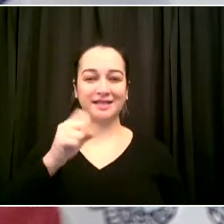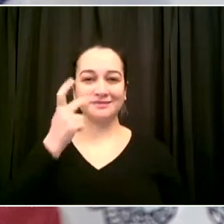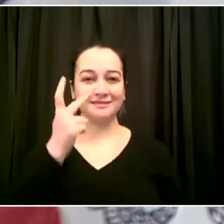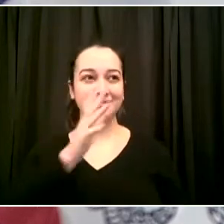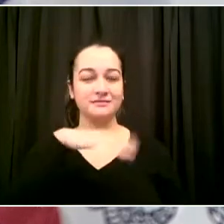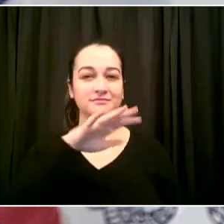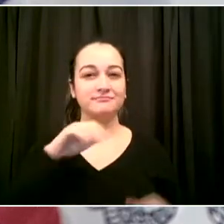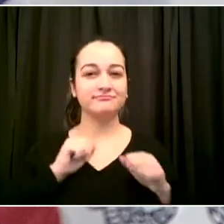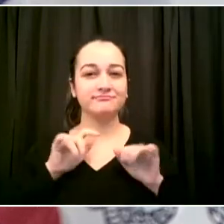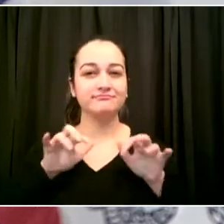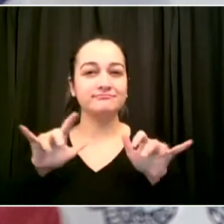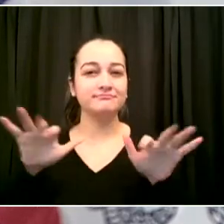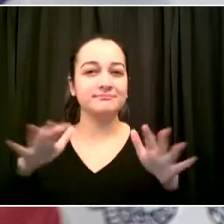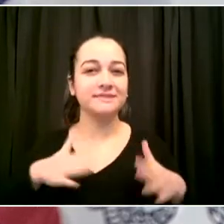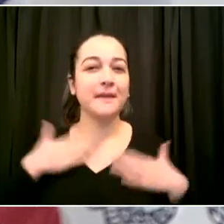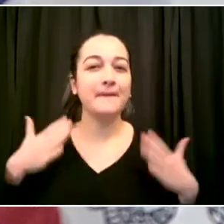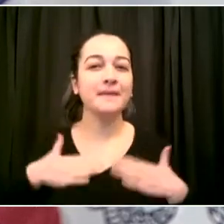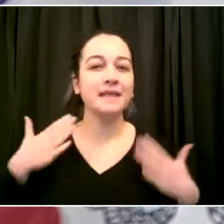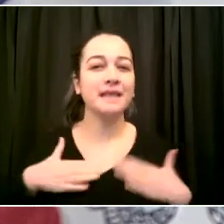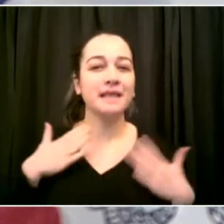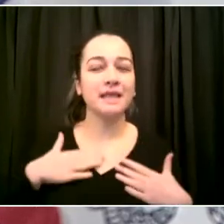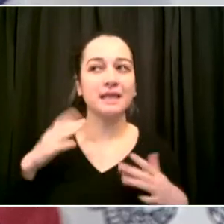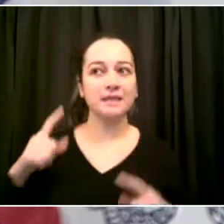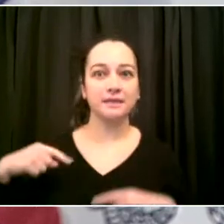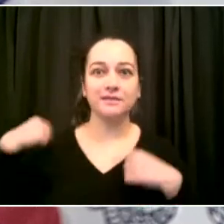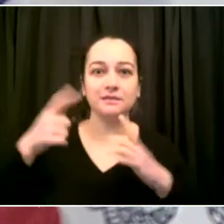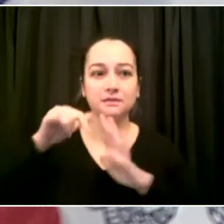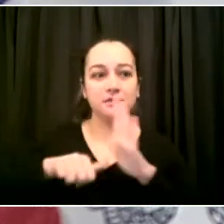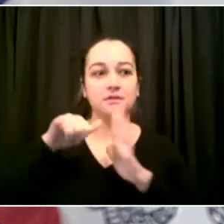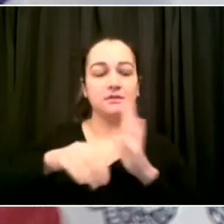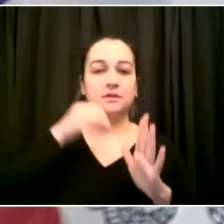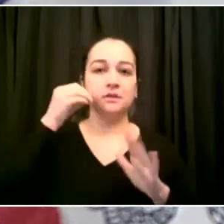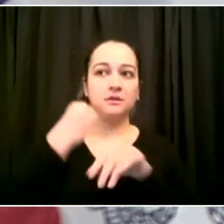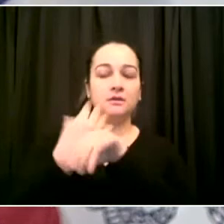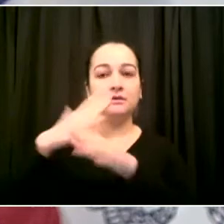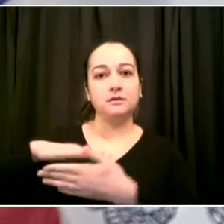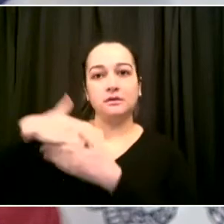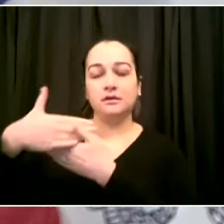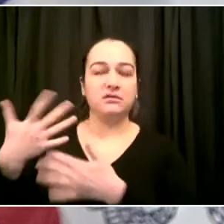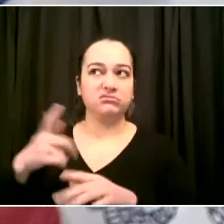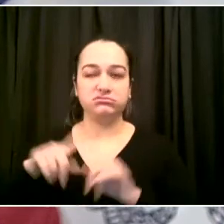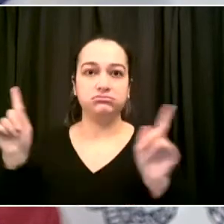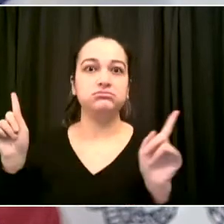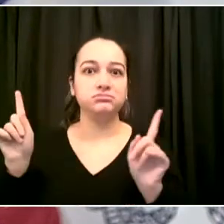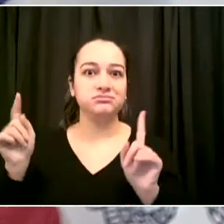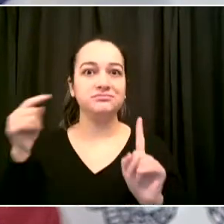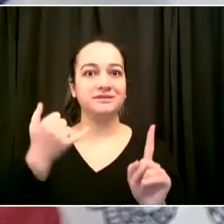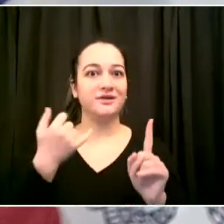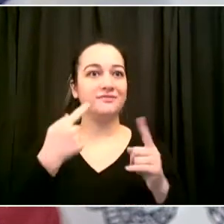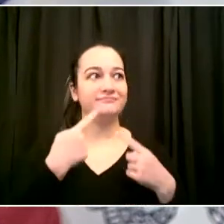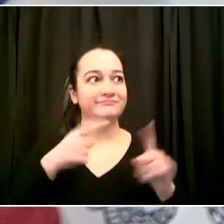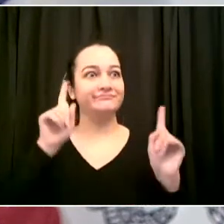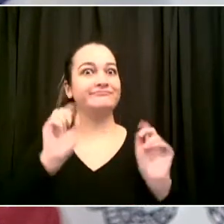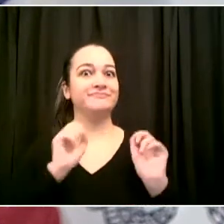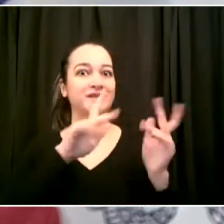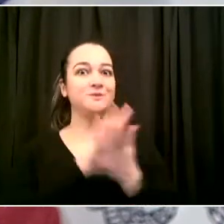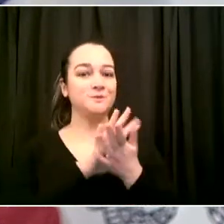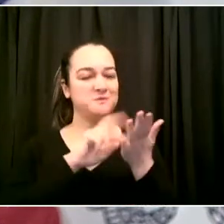IT WAS WONDERFUL TO SEE THE ENERGY AND THE HOPE AND THE